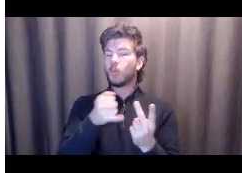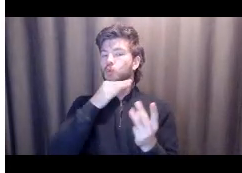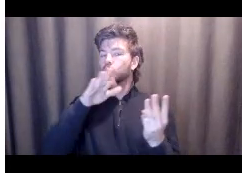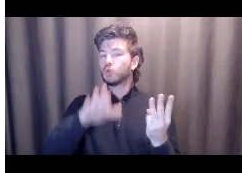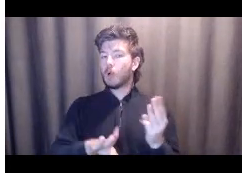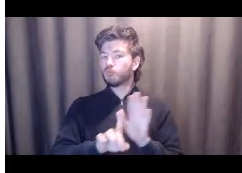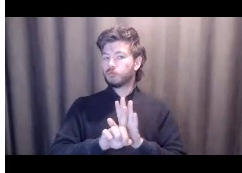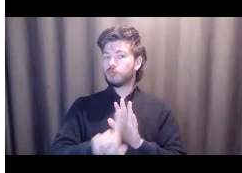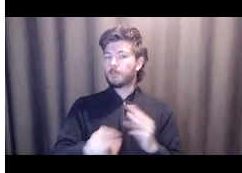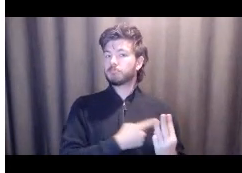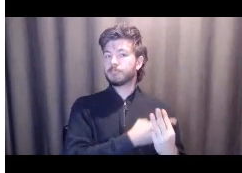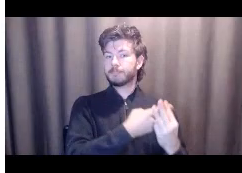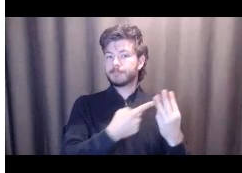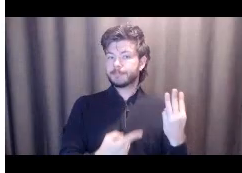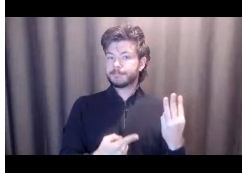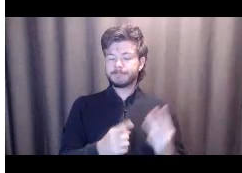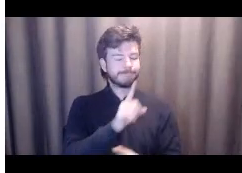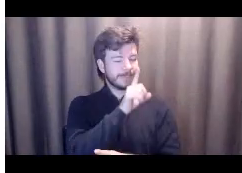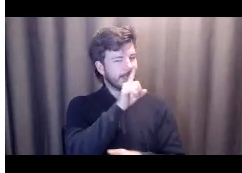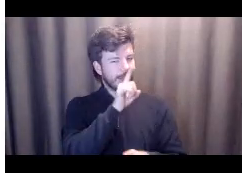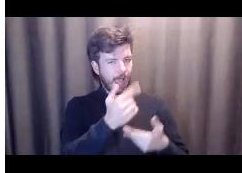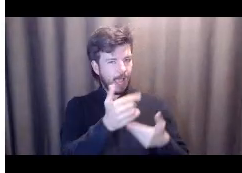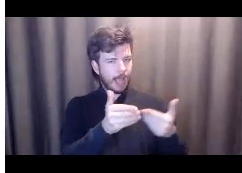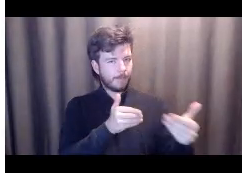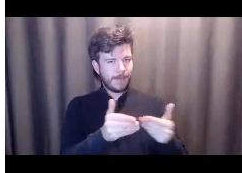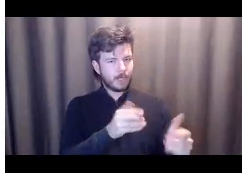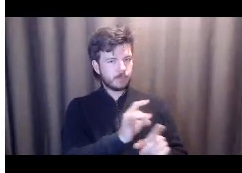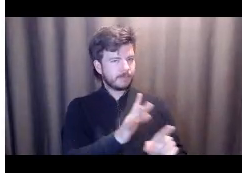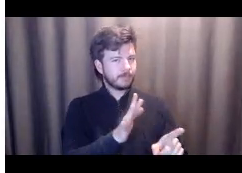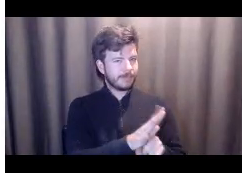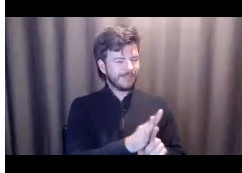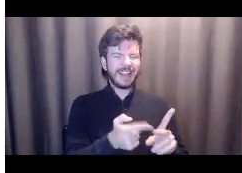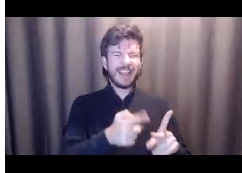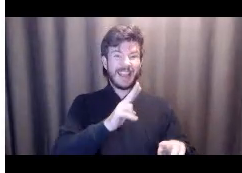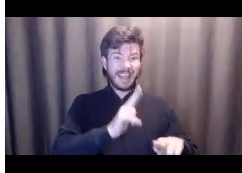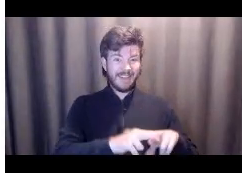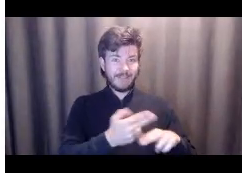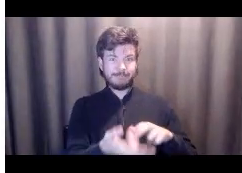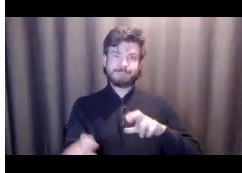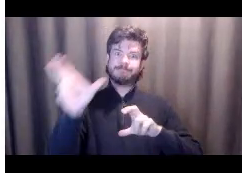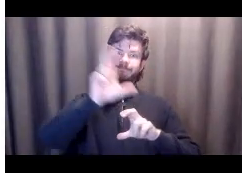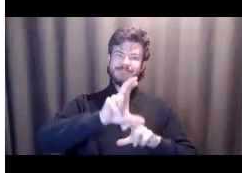manage funding if it would create an unreasonable risk of harm to the participant.